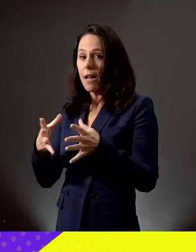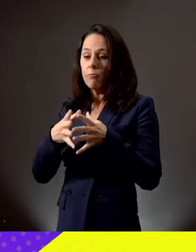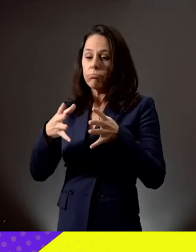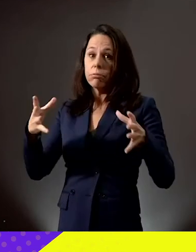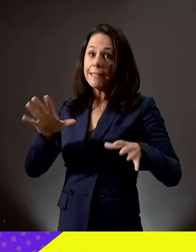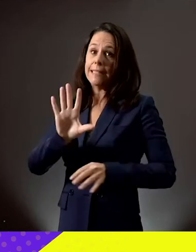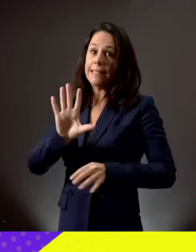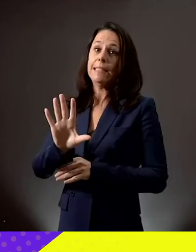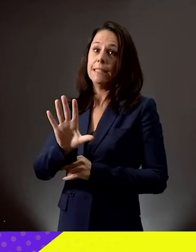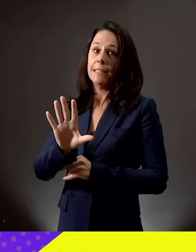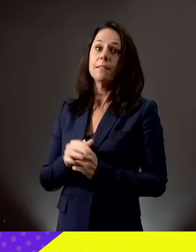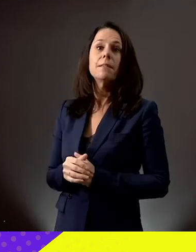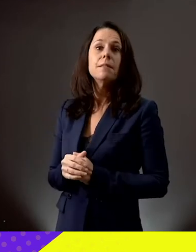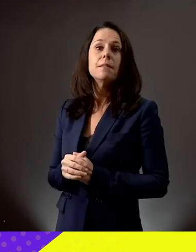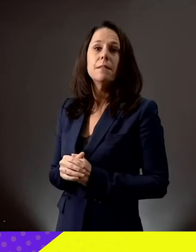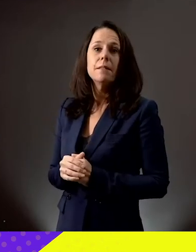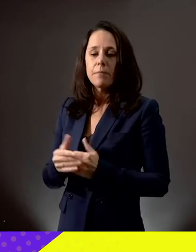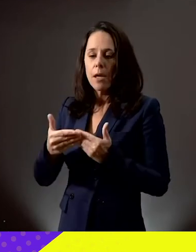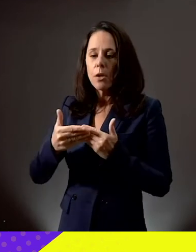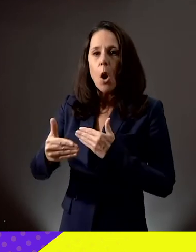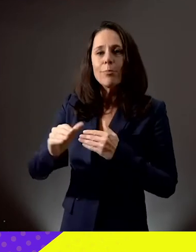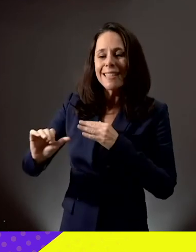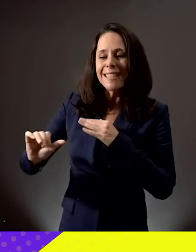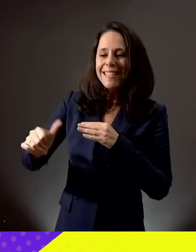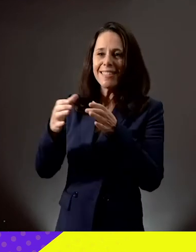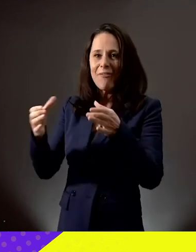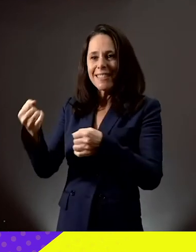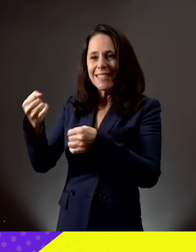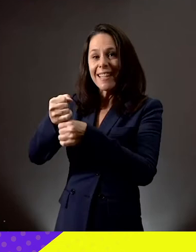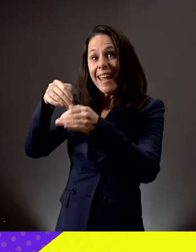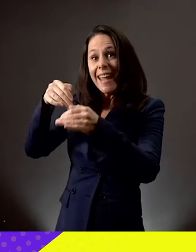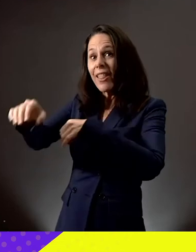We will open our sixth job garden in a prison. We're working on that now.